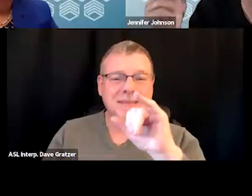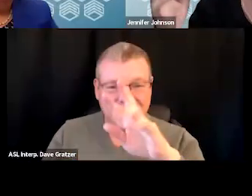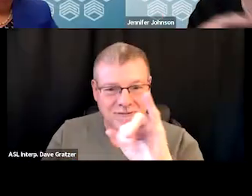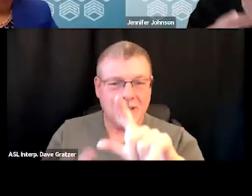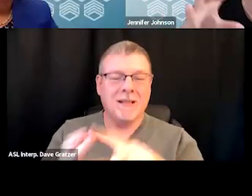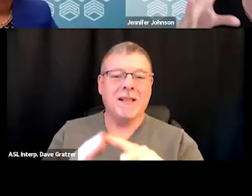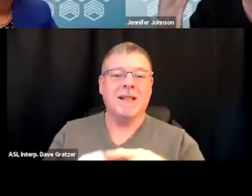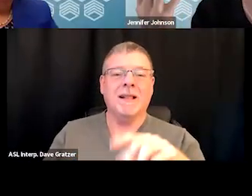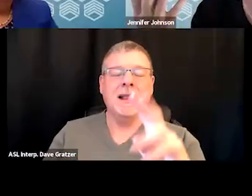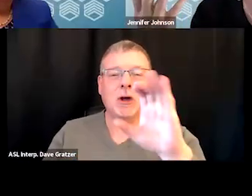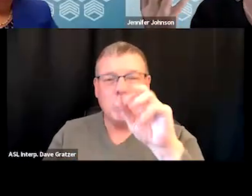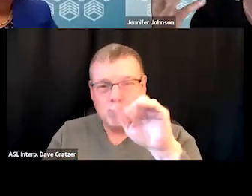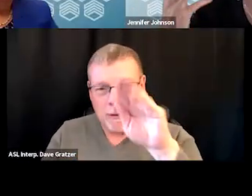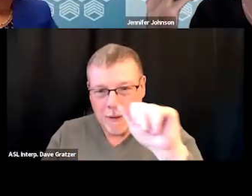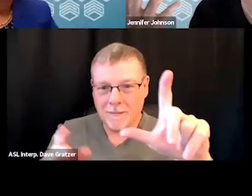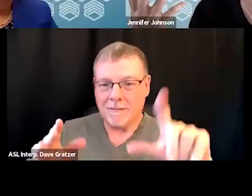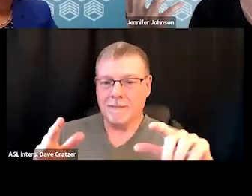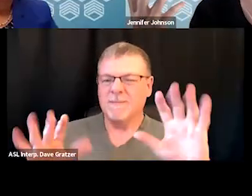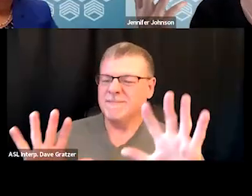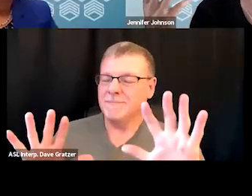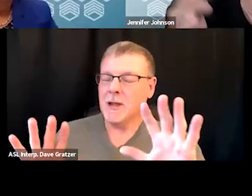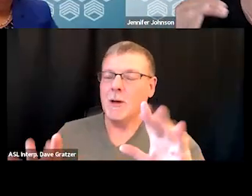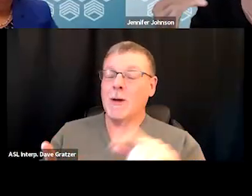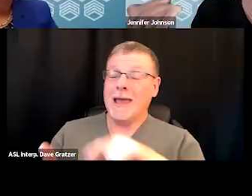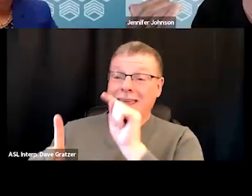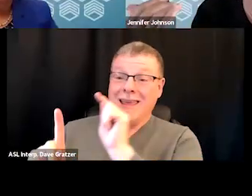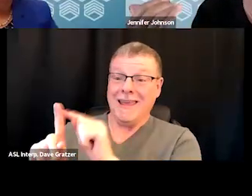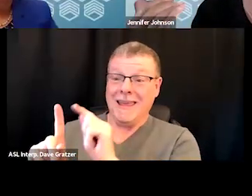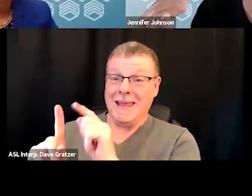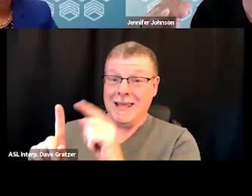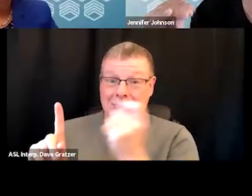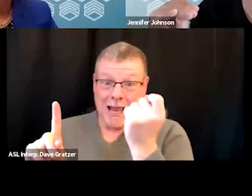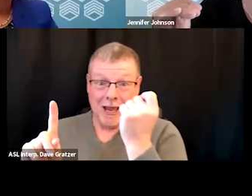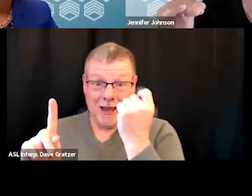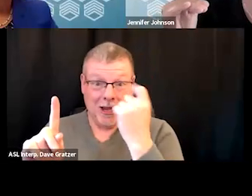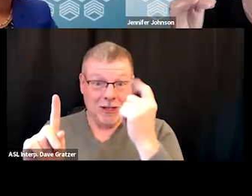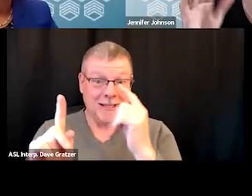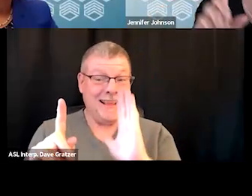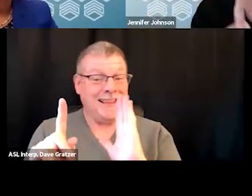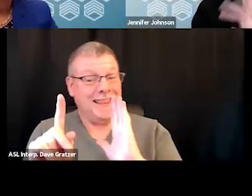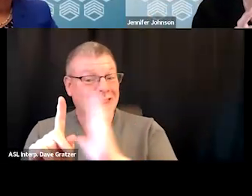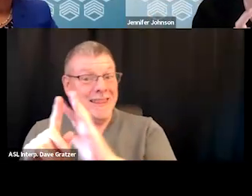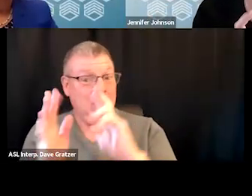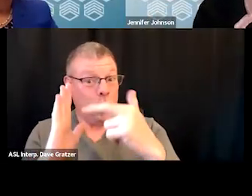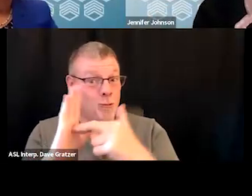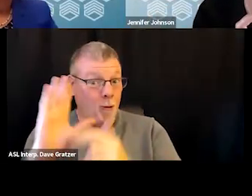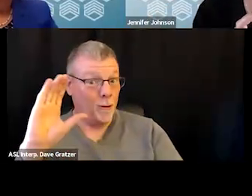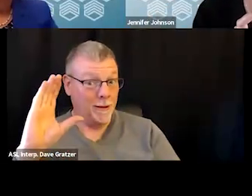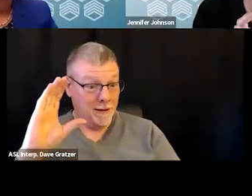Um, so the, the prosecutor understanding the job of the other people in the